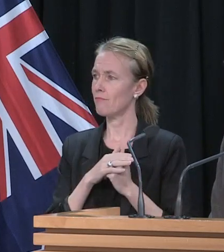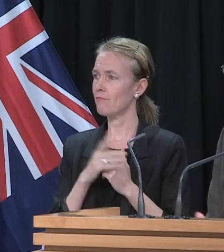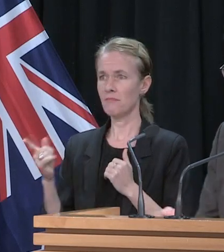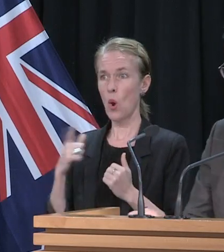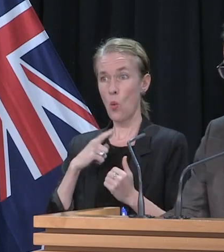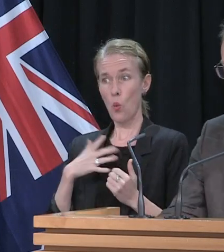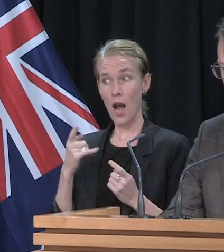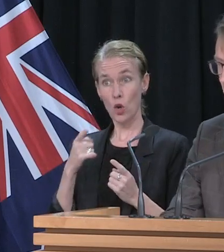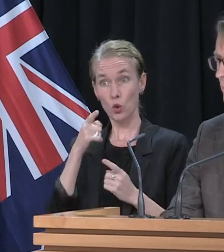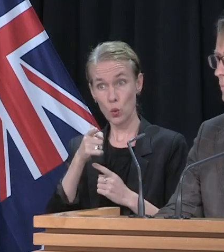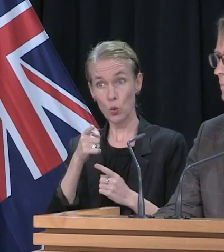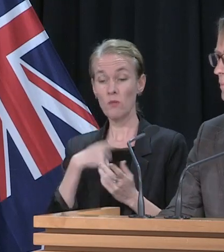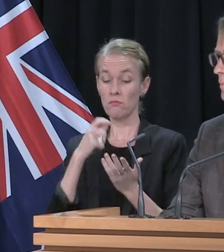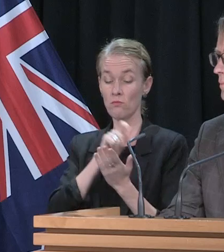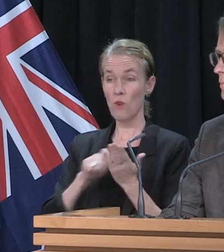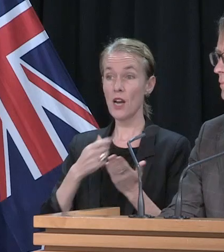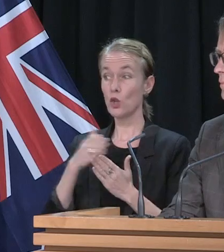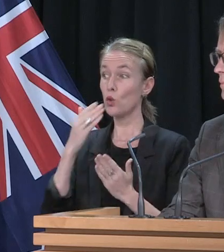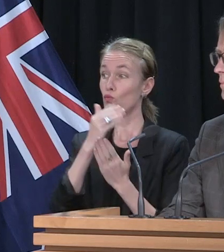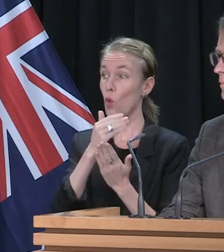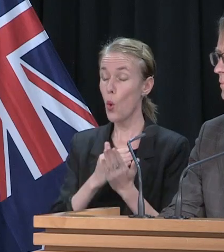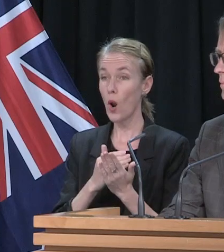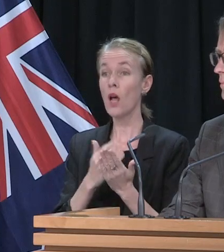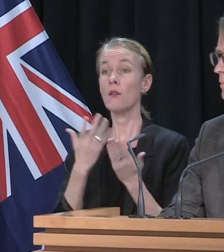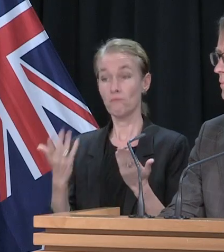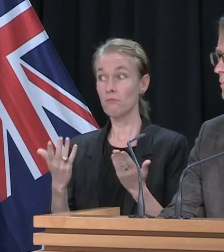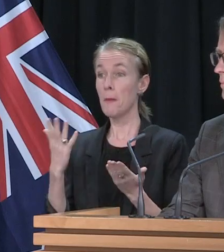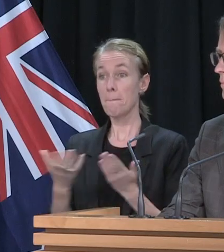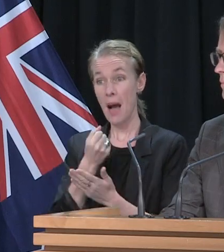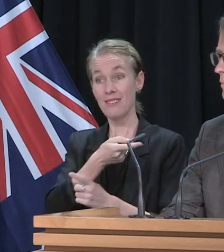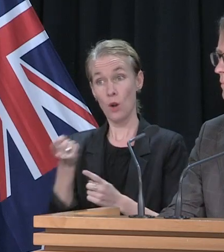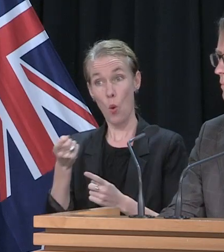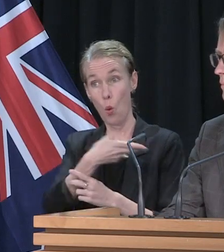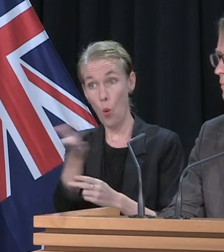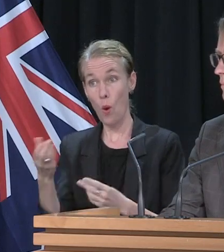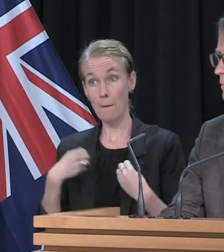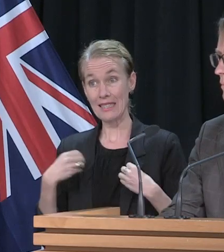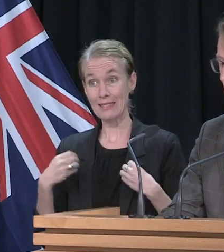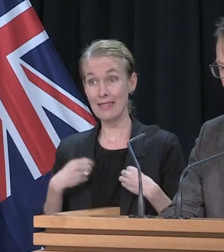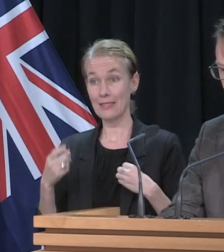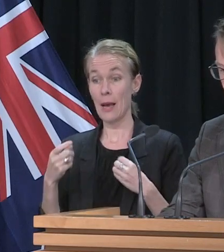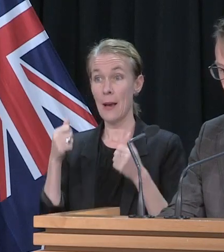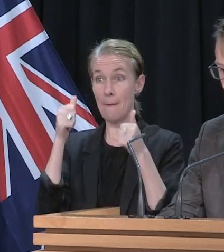people are using the app. Why don't you just this afternoon write a regulation that says